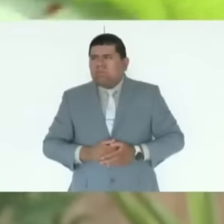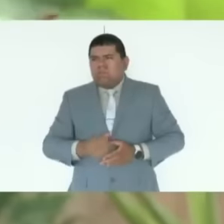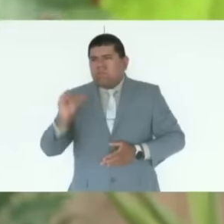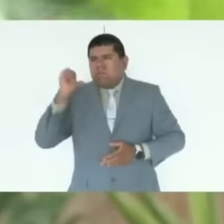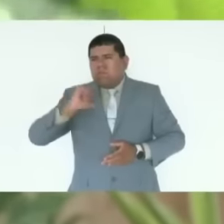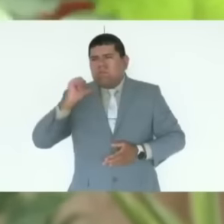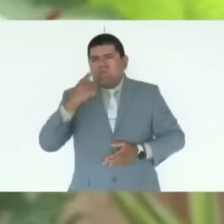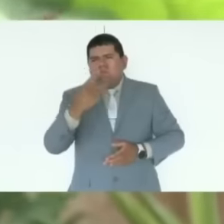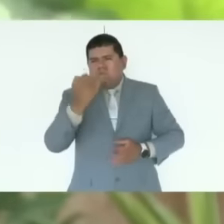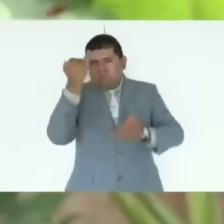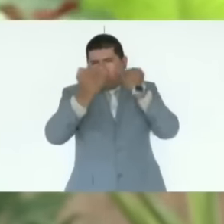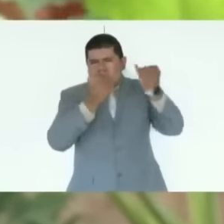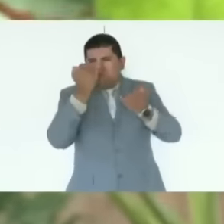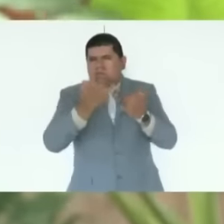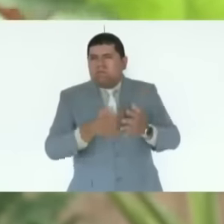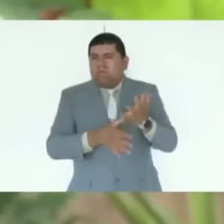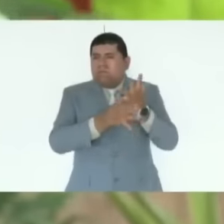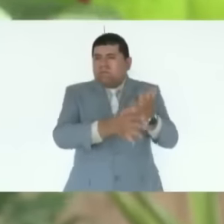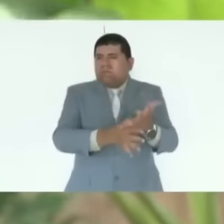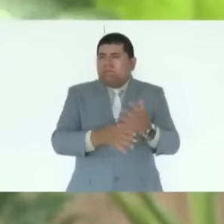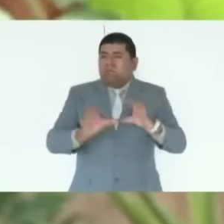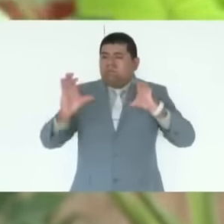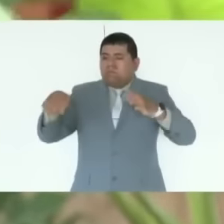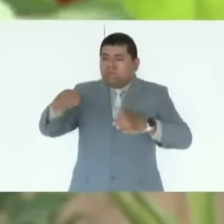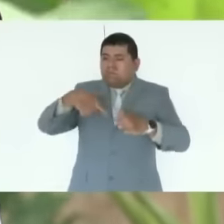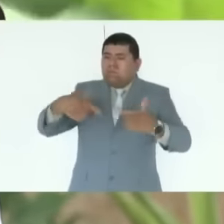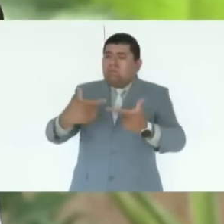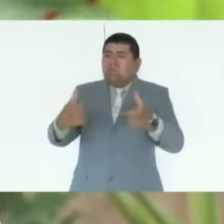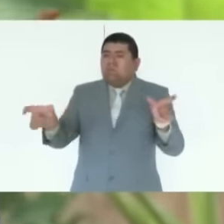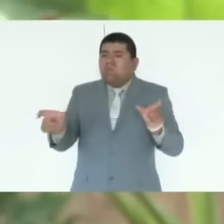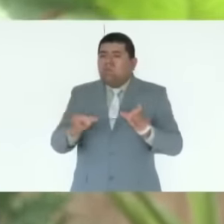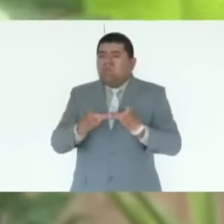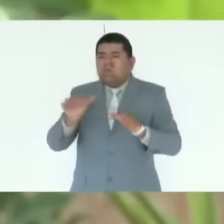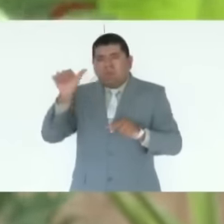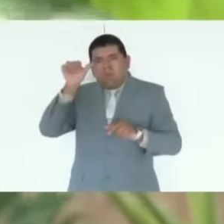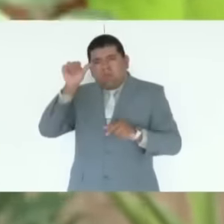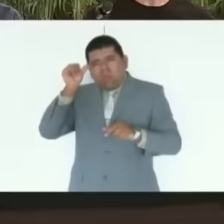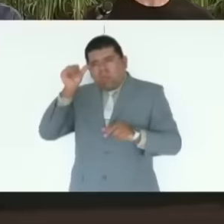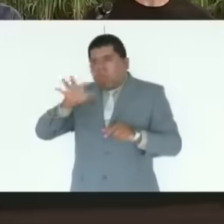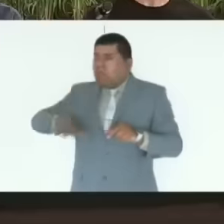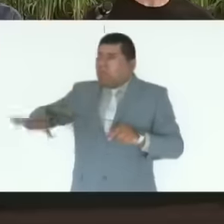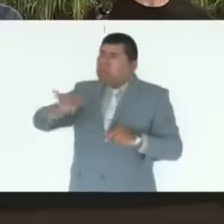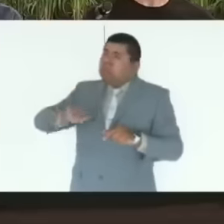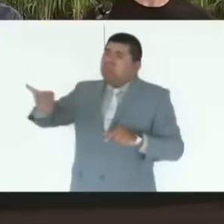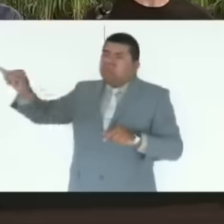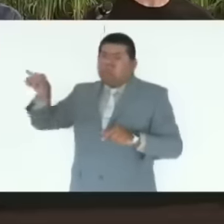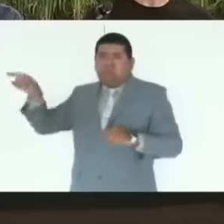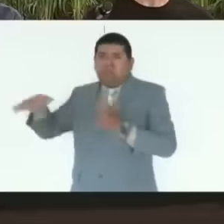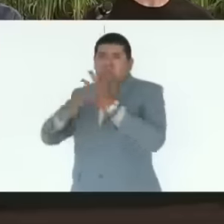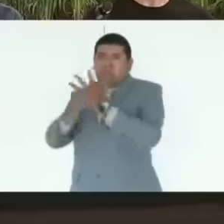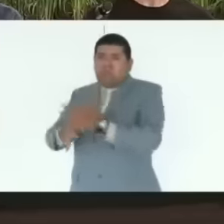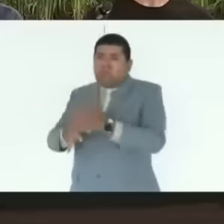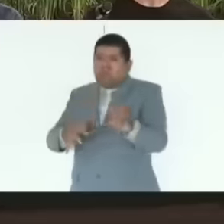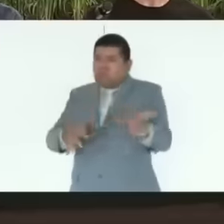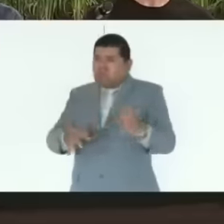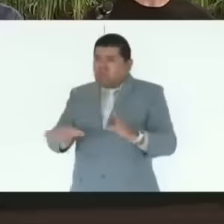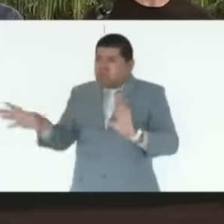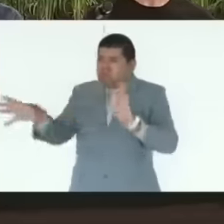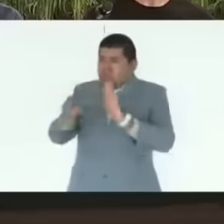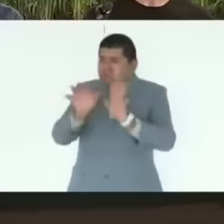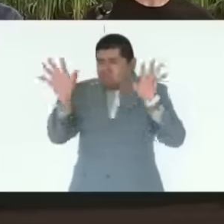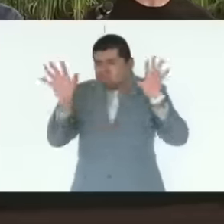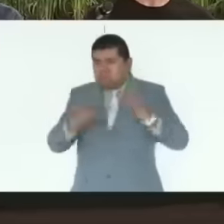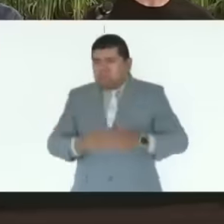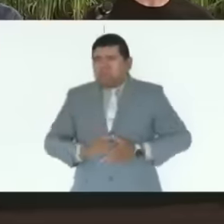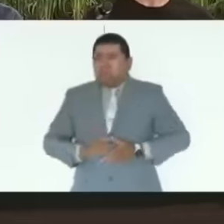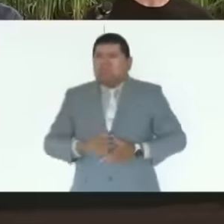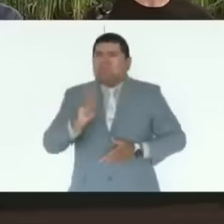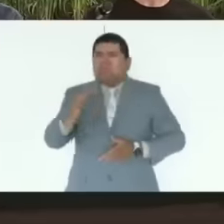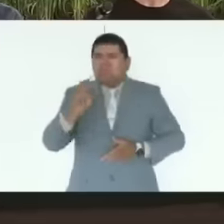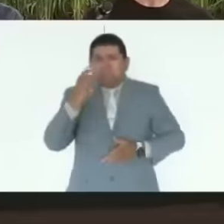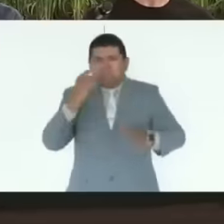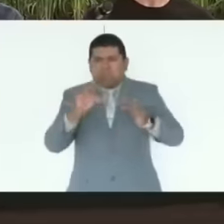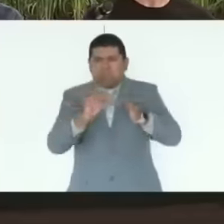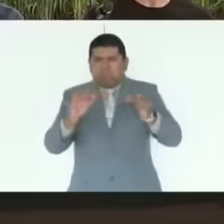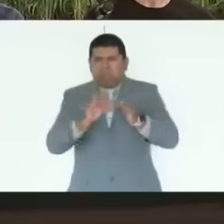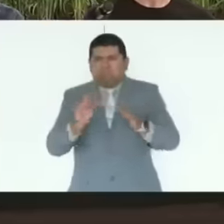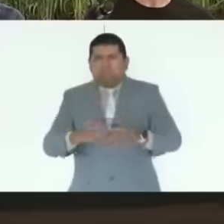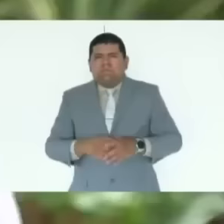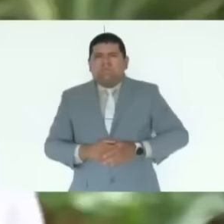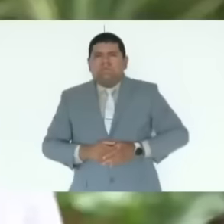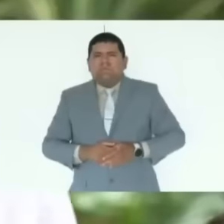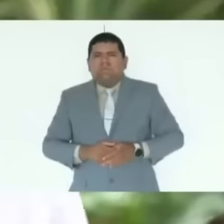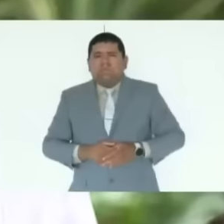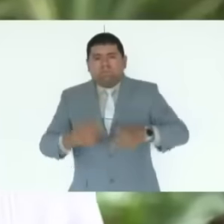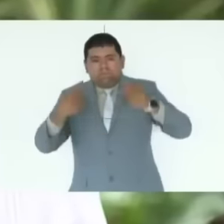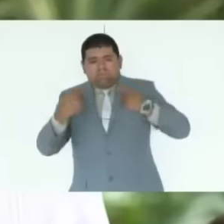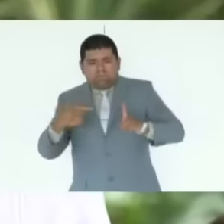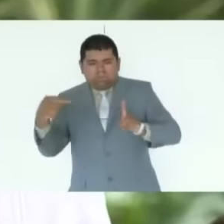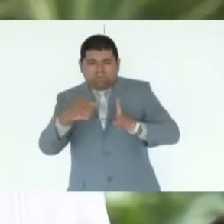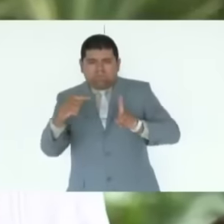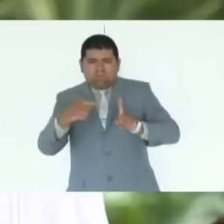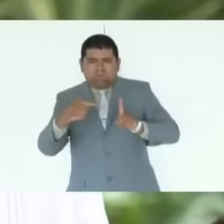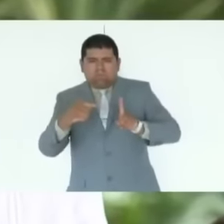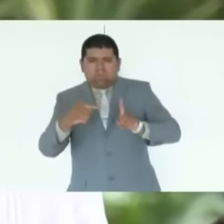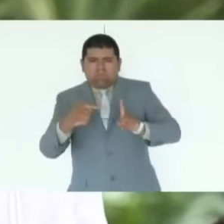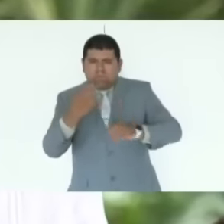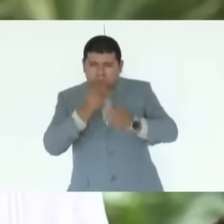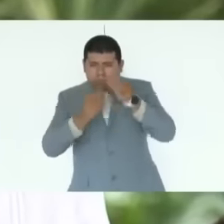that they attribute it to the people of Asia according to the which must be taught to fish and not deliver